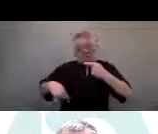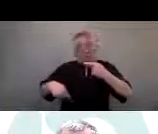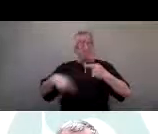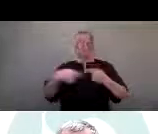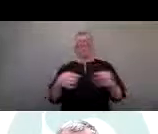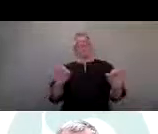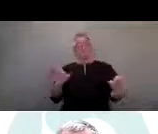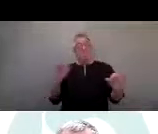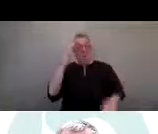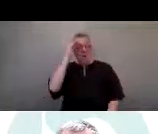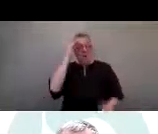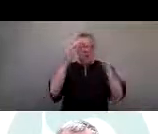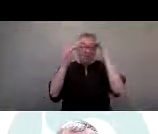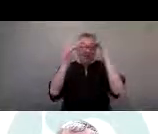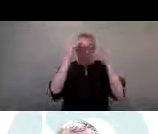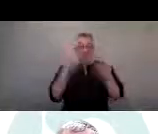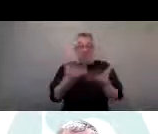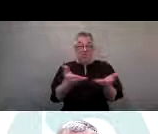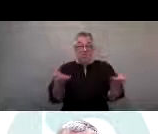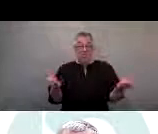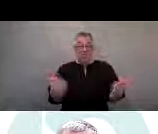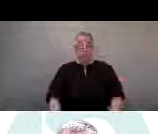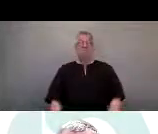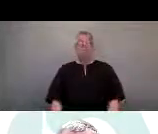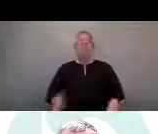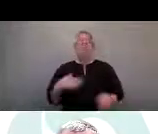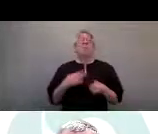successful. I'm sorry for this. Hello